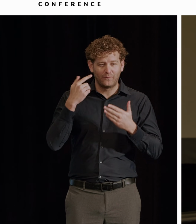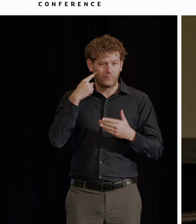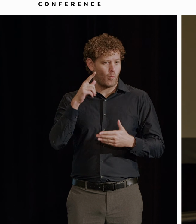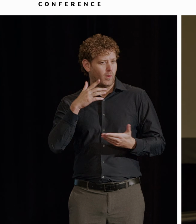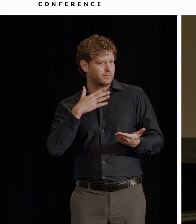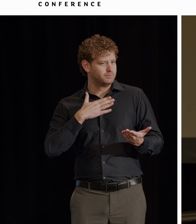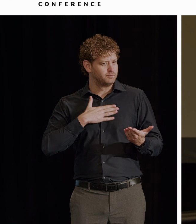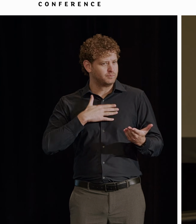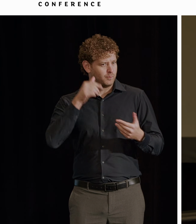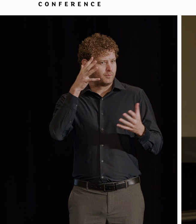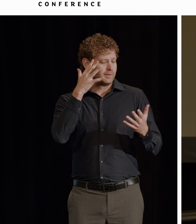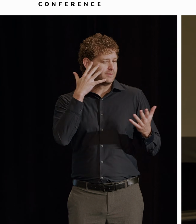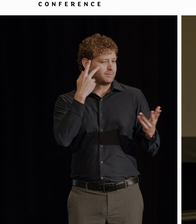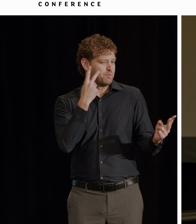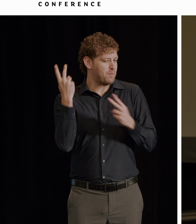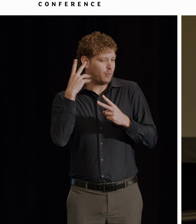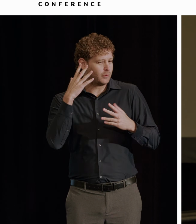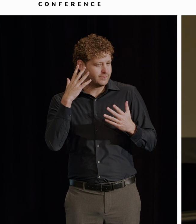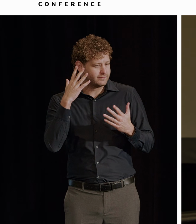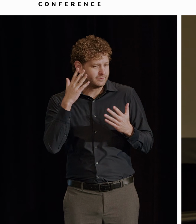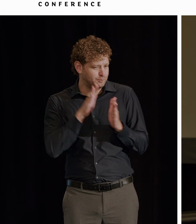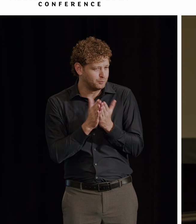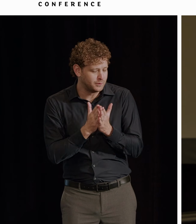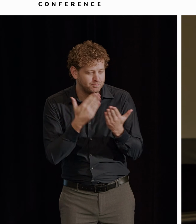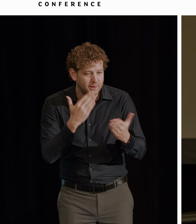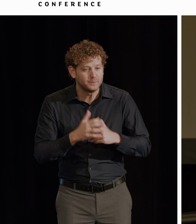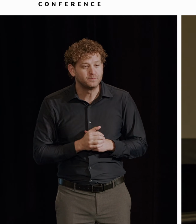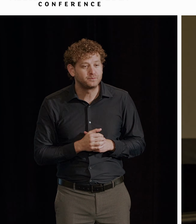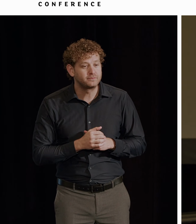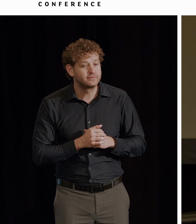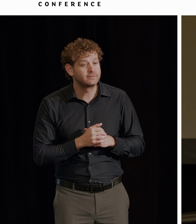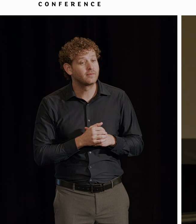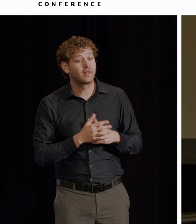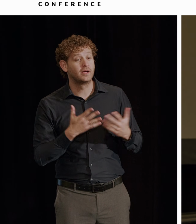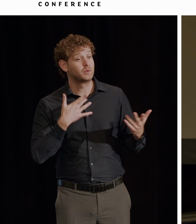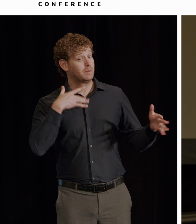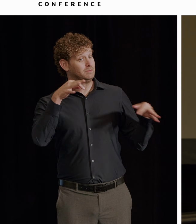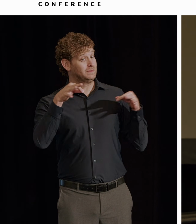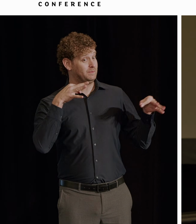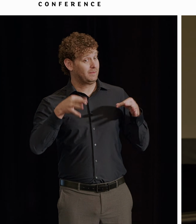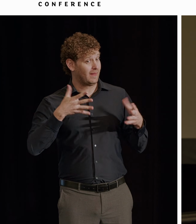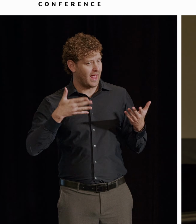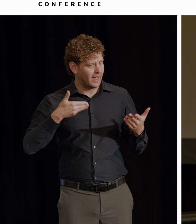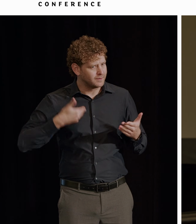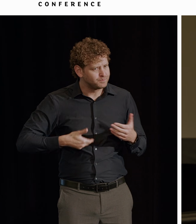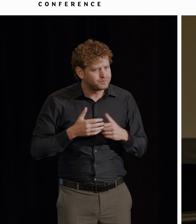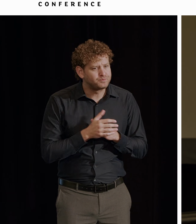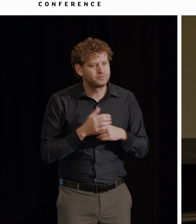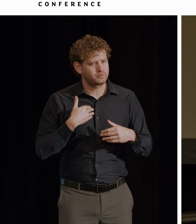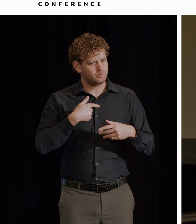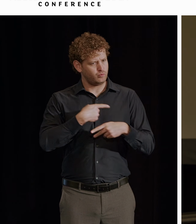So just to give you guys a little bit of insight, I've been a product for over 20 years and I am